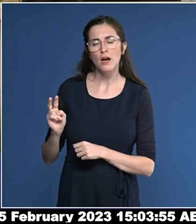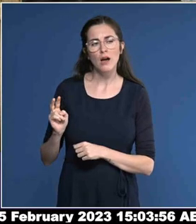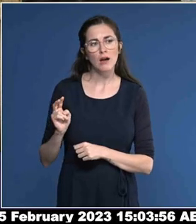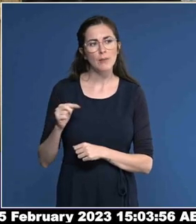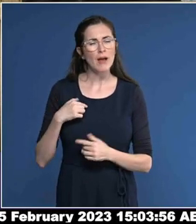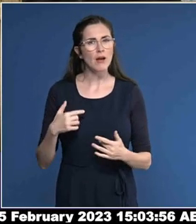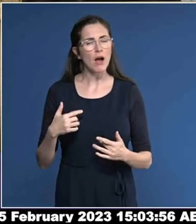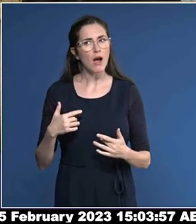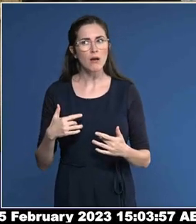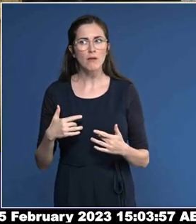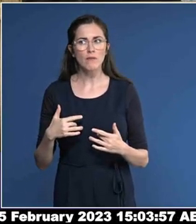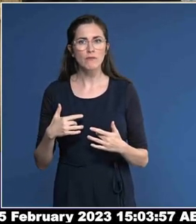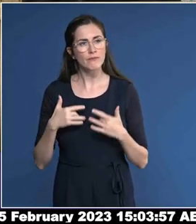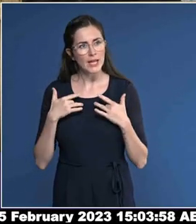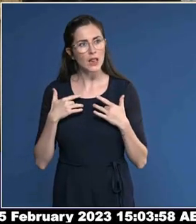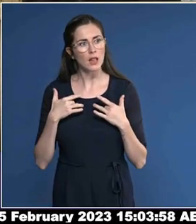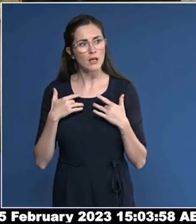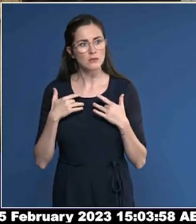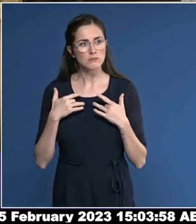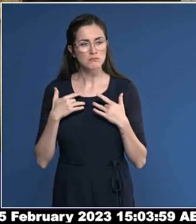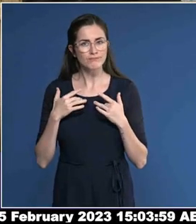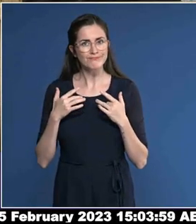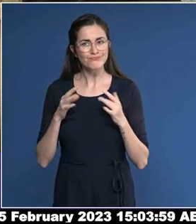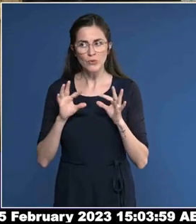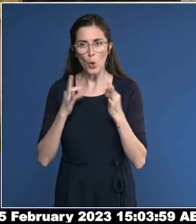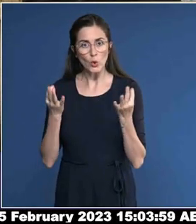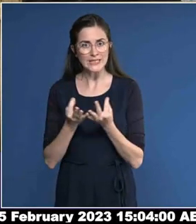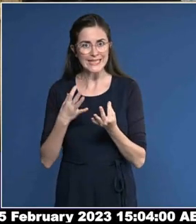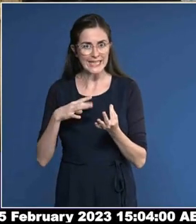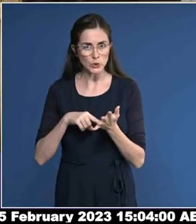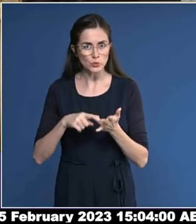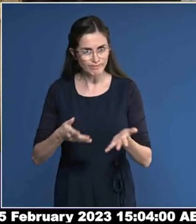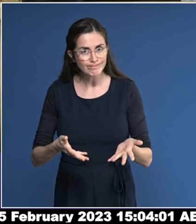ability to, as you have said, lean in to it, but also to have systems and mechanisms to be